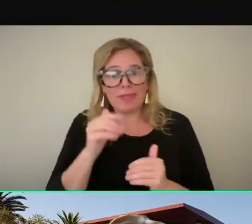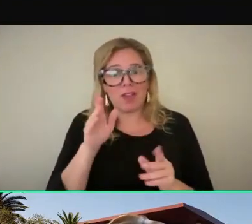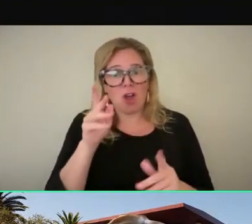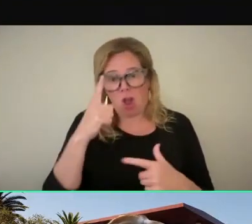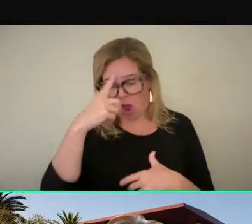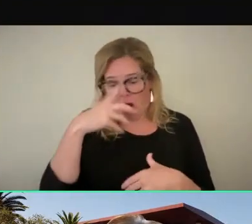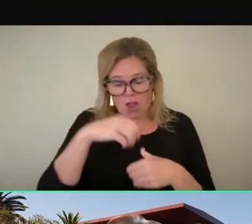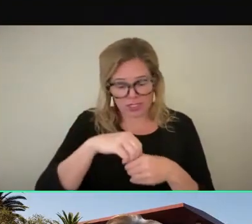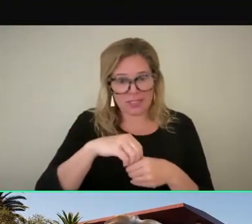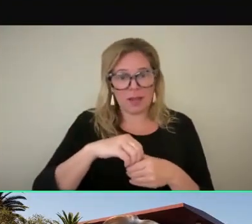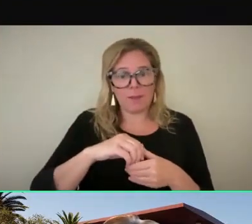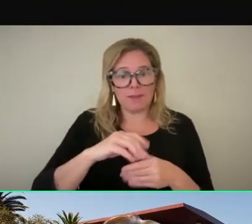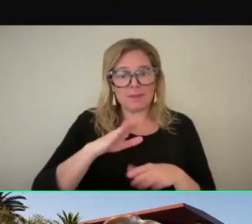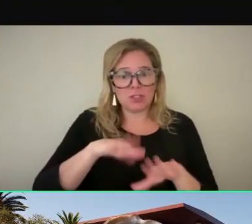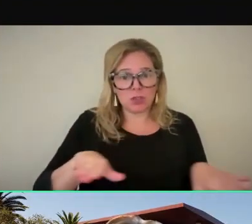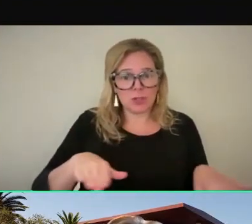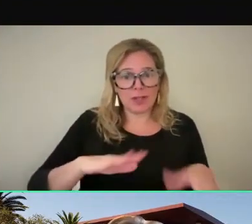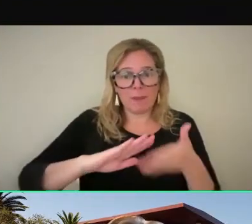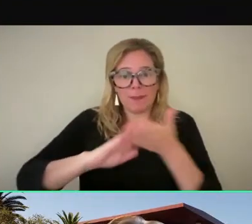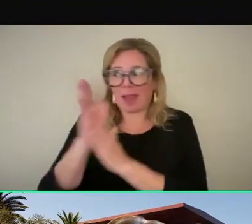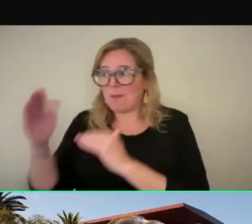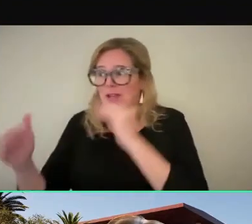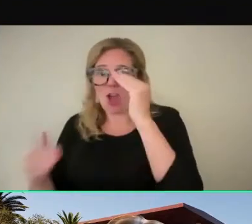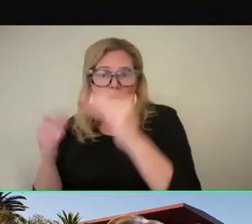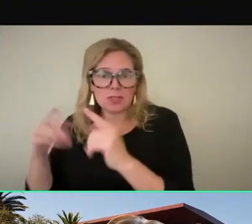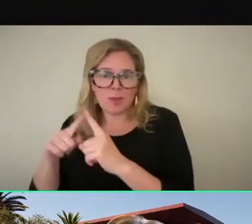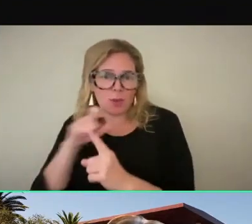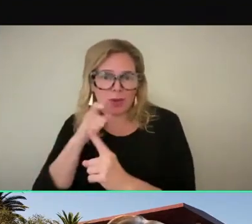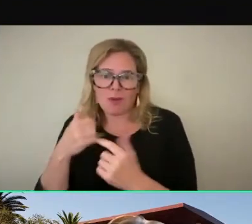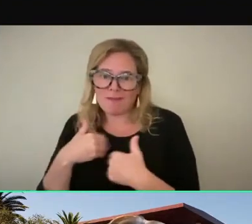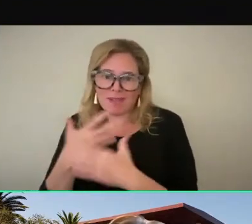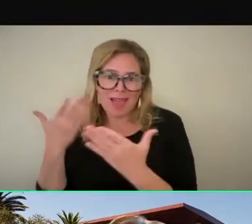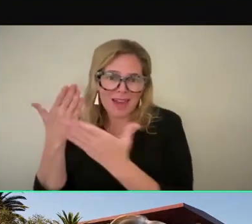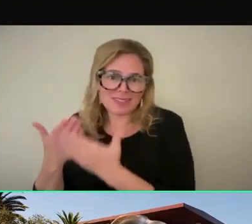And we don't have a lot of data on adults. There's also been some focus on interventions